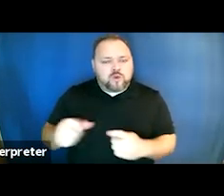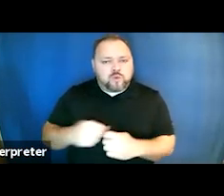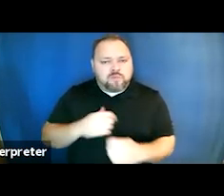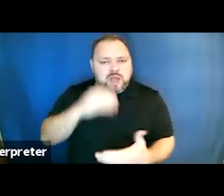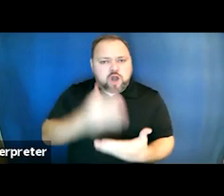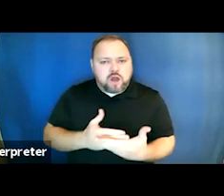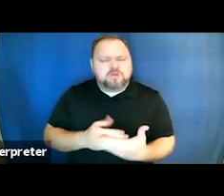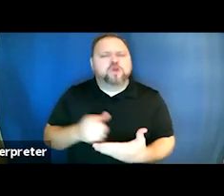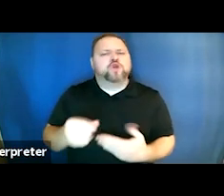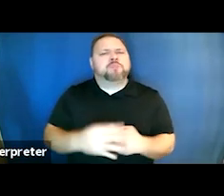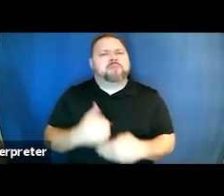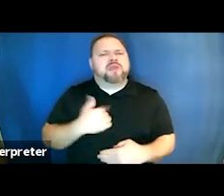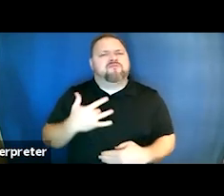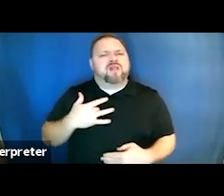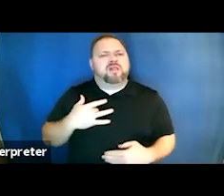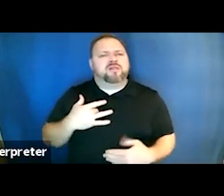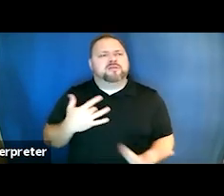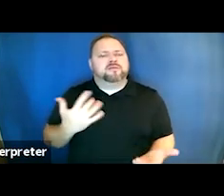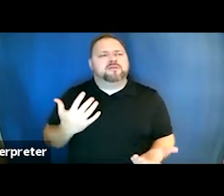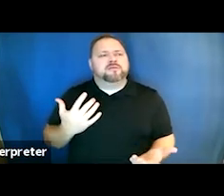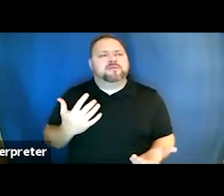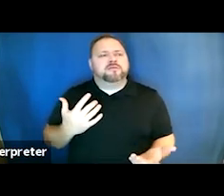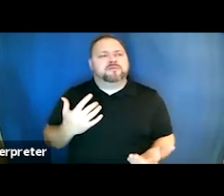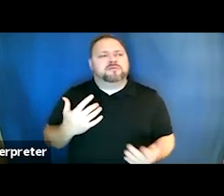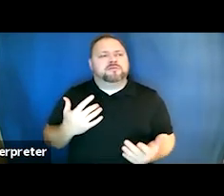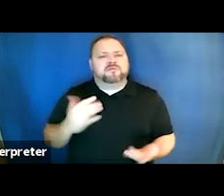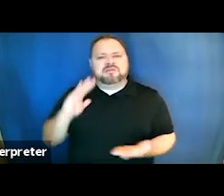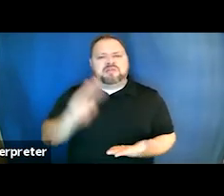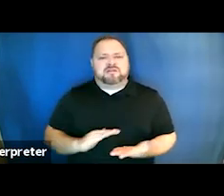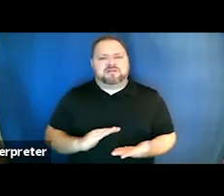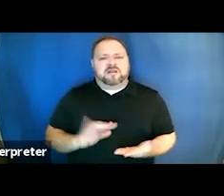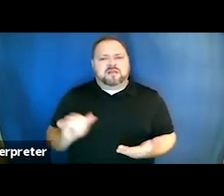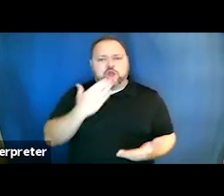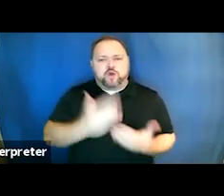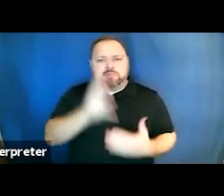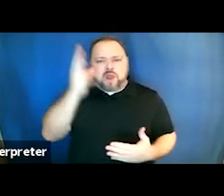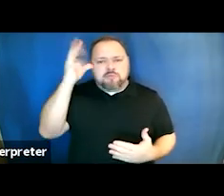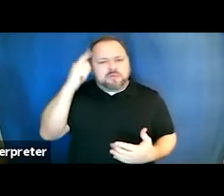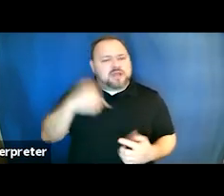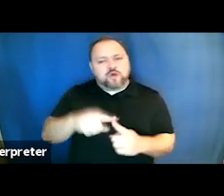you make me feel less of a good parent because I could adequately care for my child.